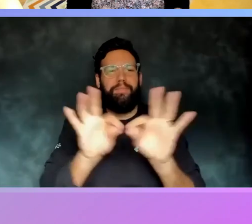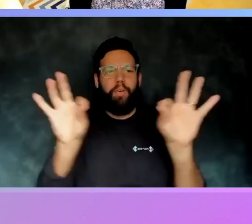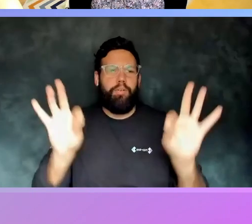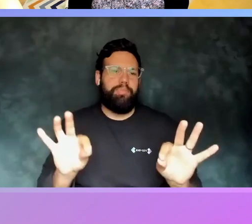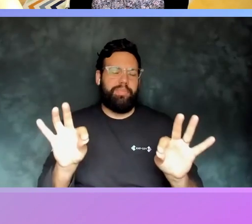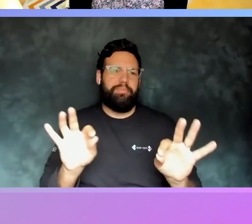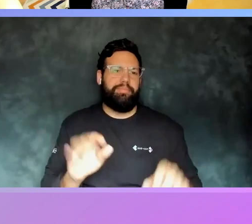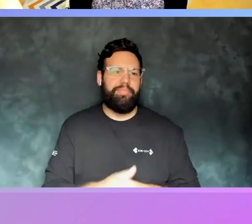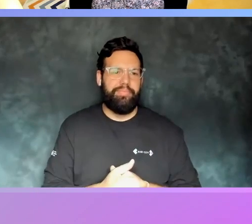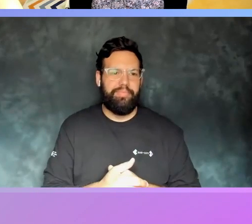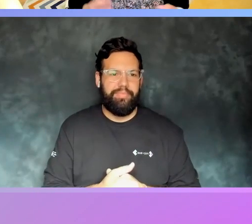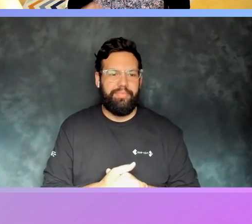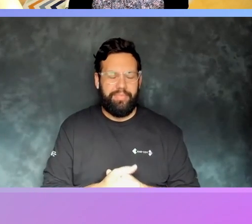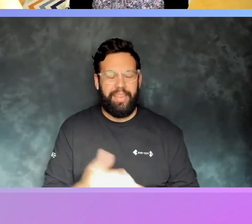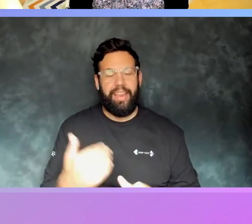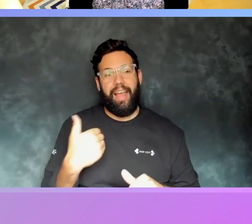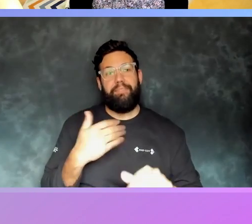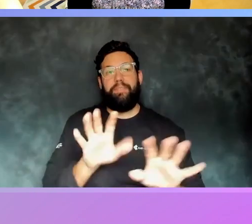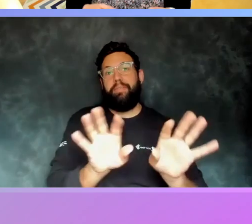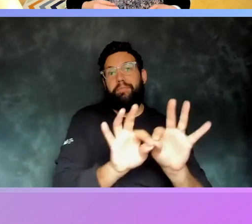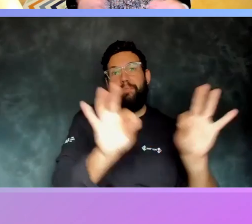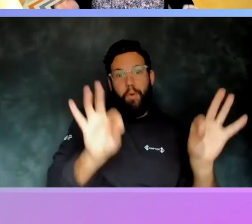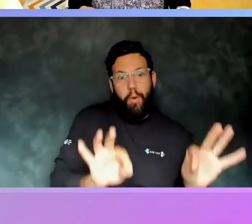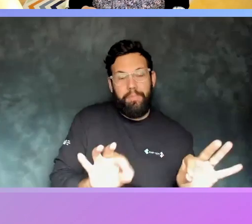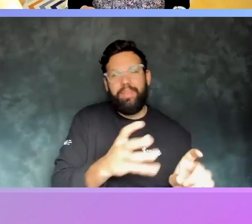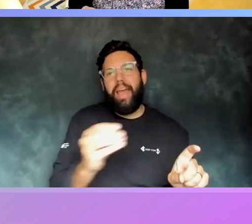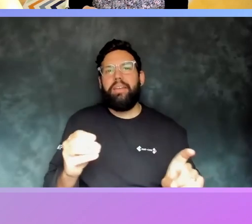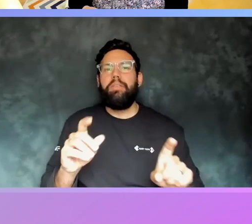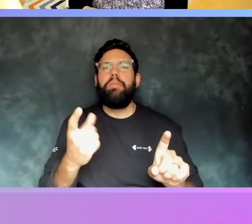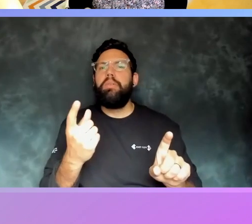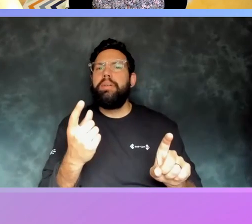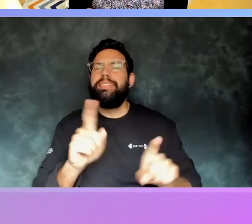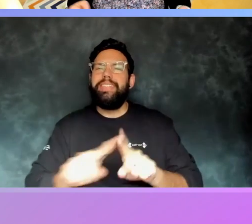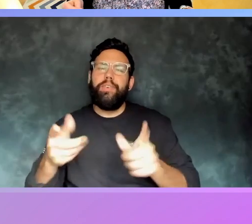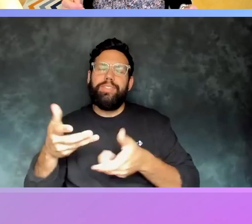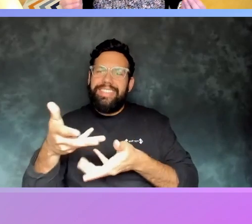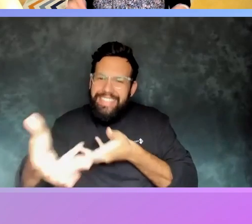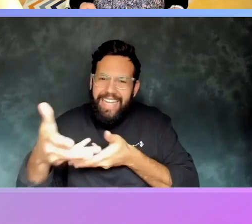what was going on. This is why we're talking about this skipped order of the headings. So I think this one is pretty